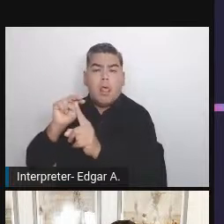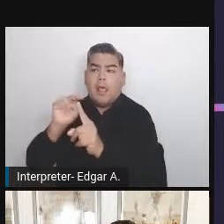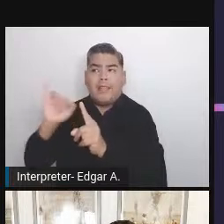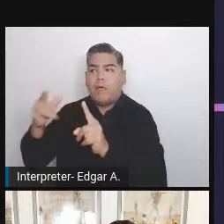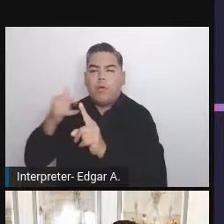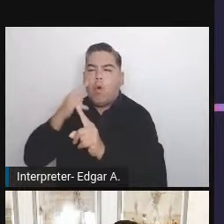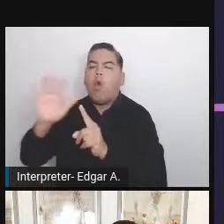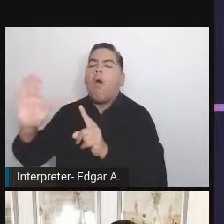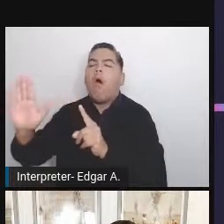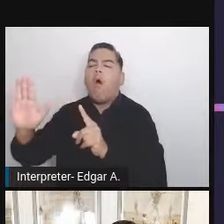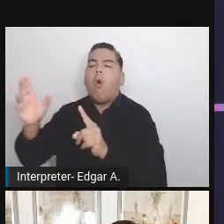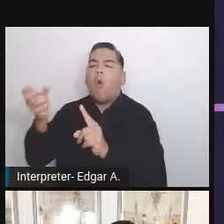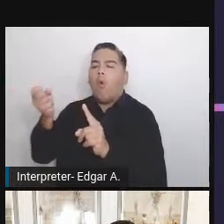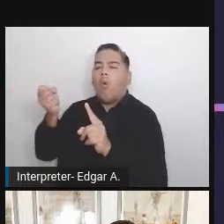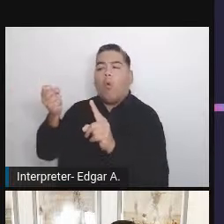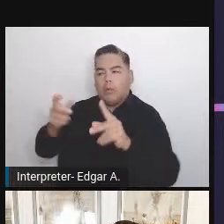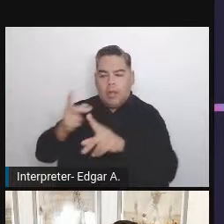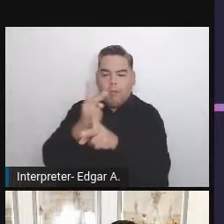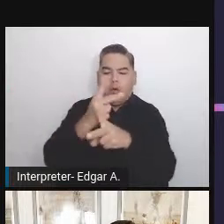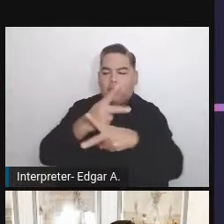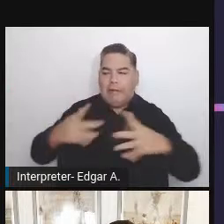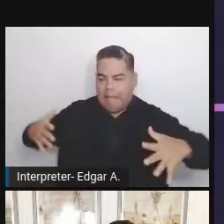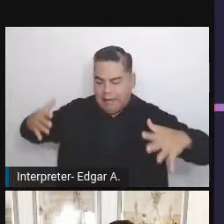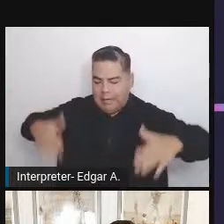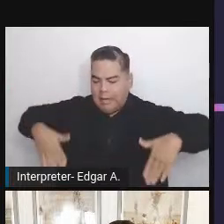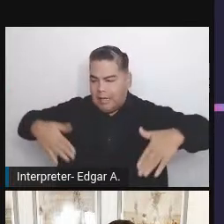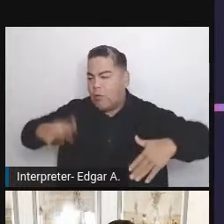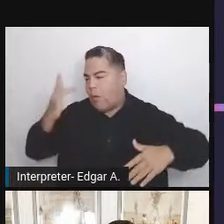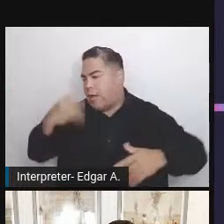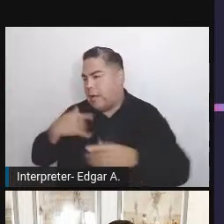encounter an error from accessibility point of view, we will